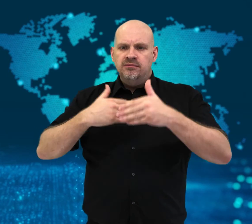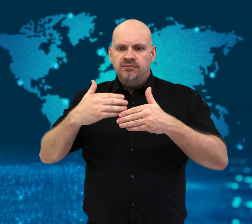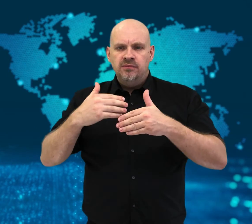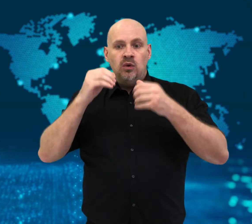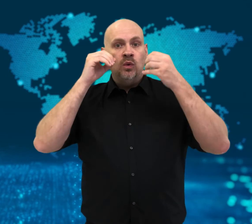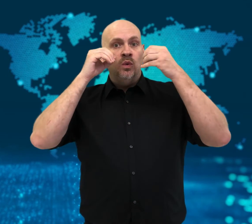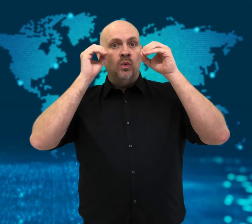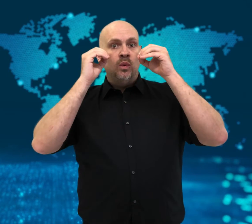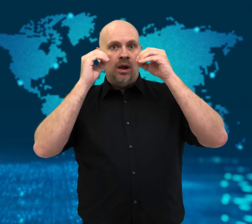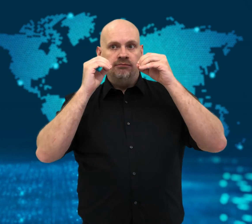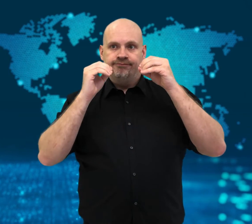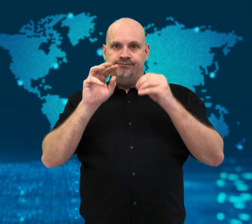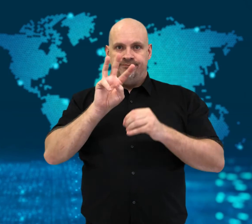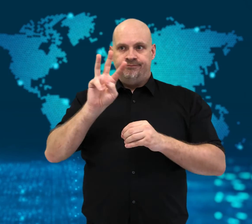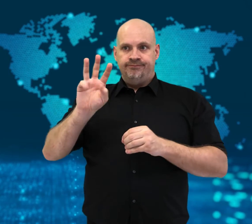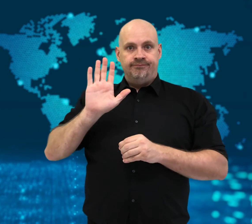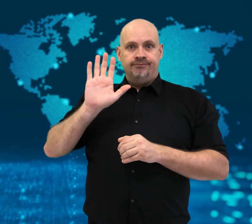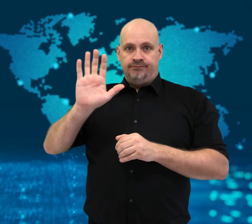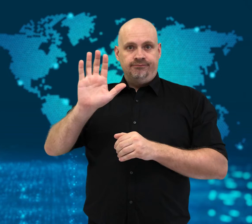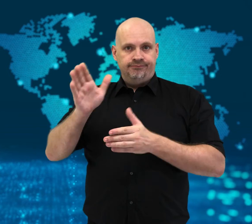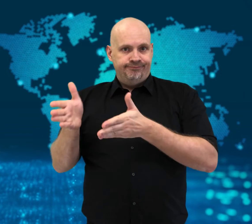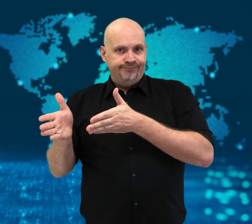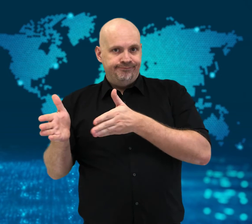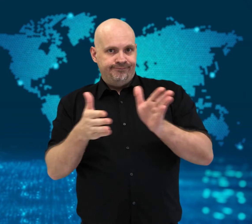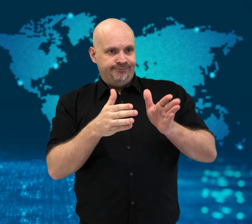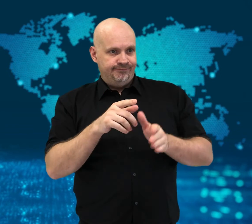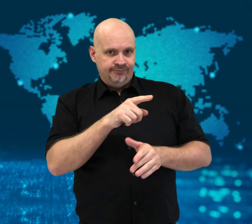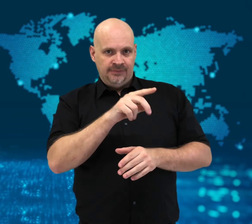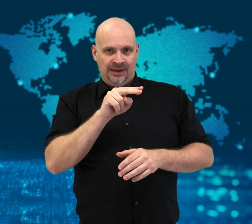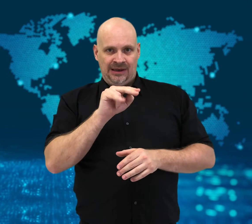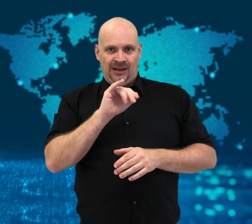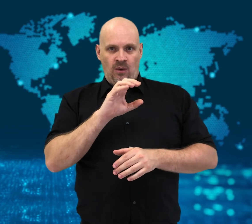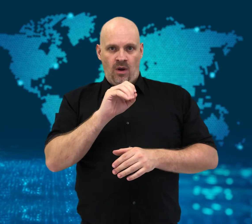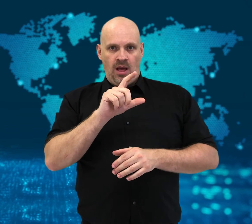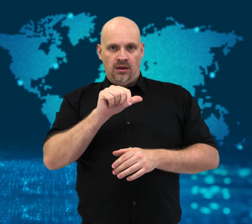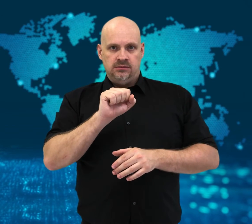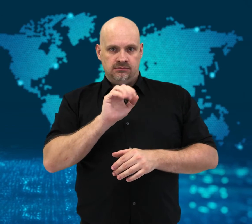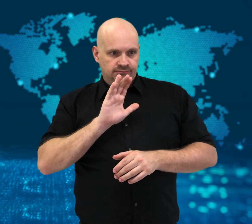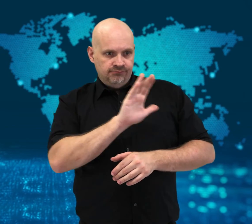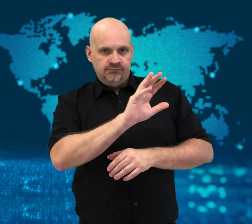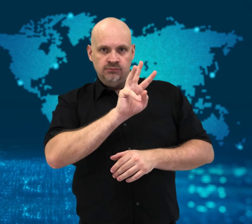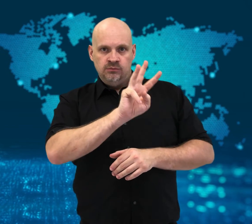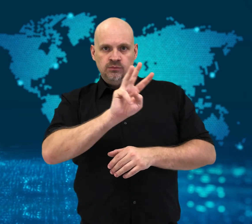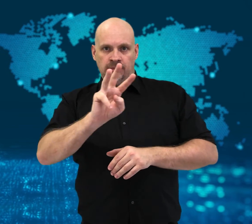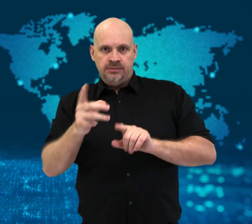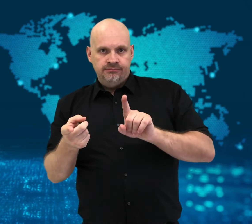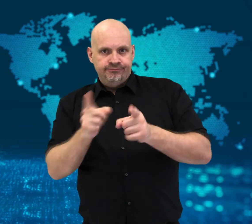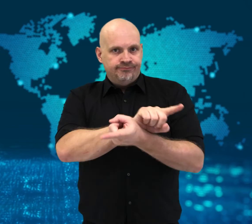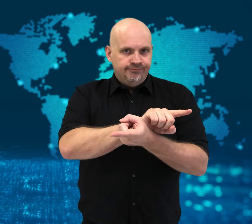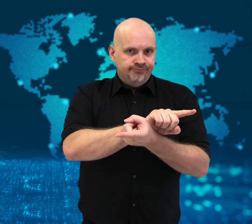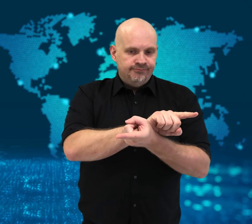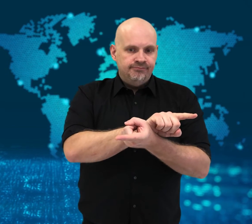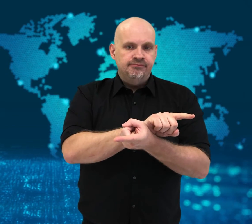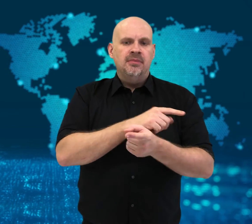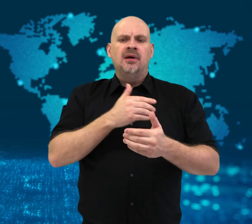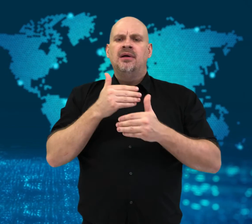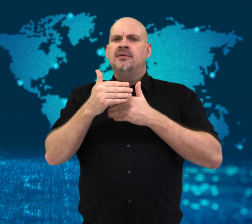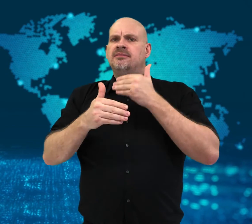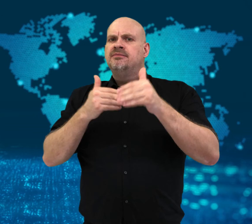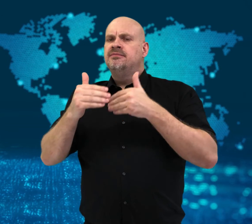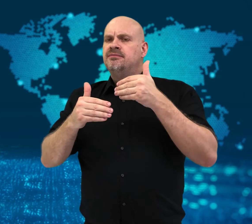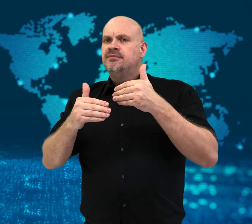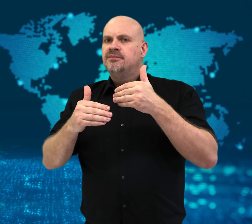the official Google website in Argentina was redirected to Kurona’s website.